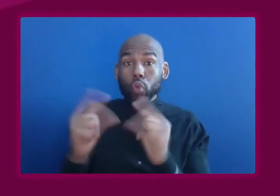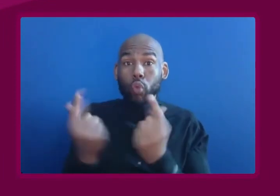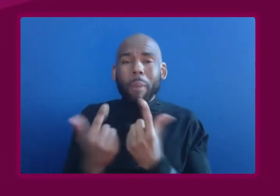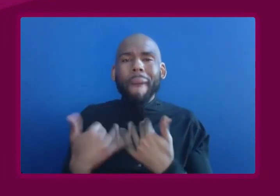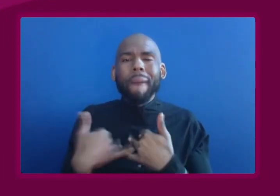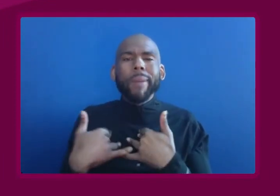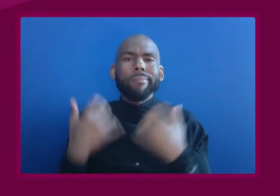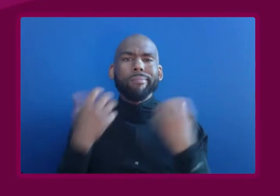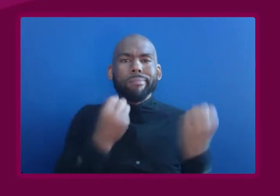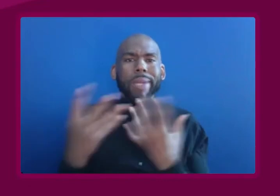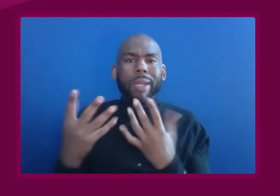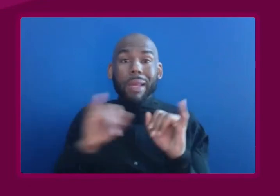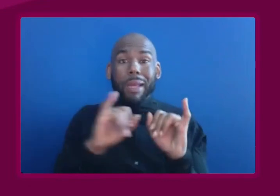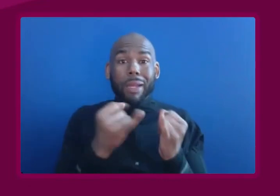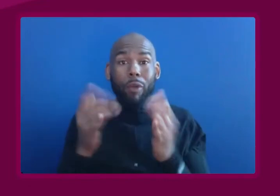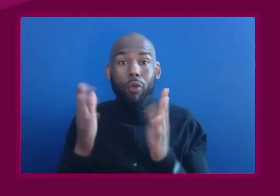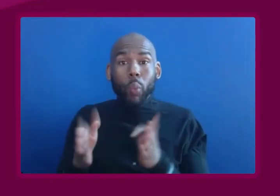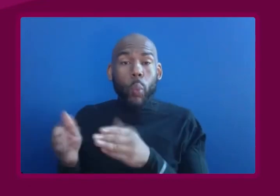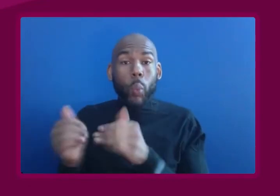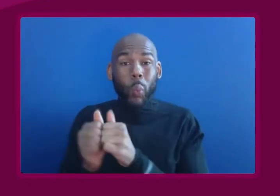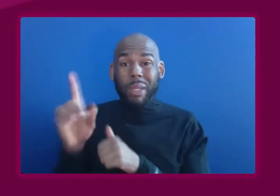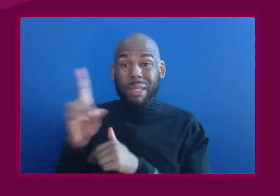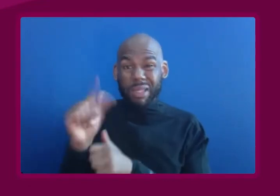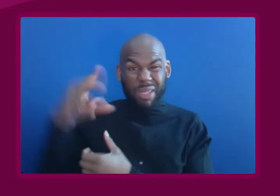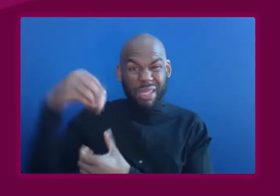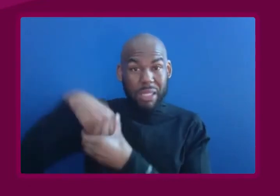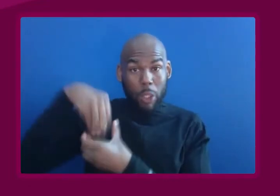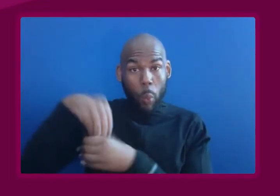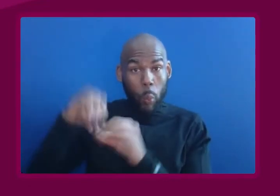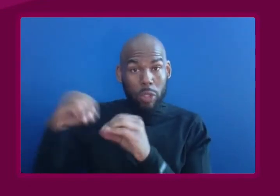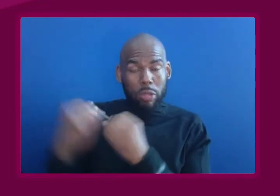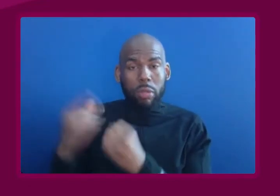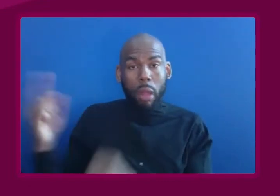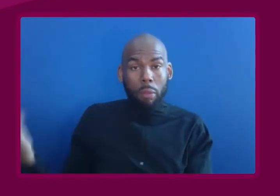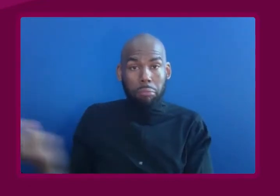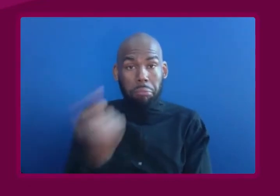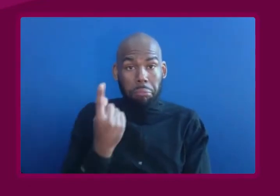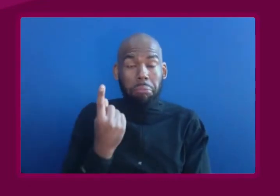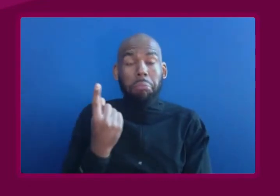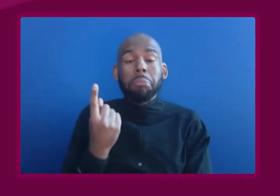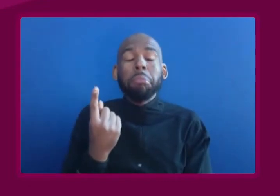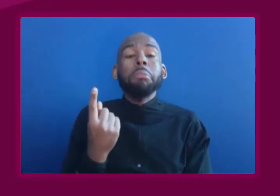And we had a number of individuals with disabilities within our organization that came forward,